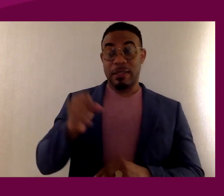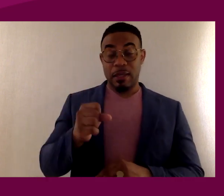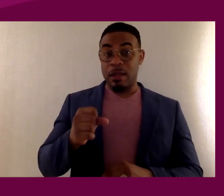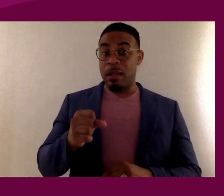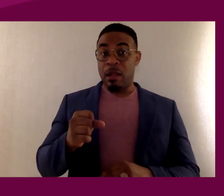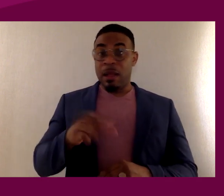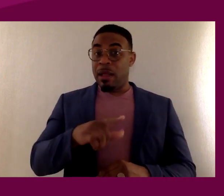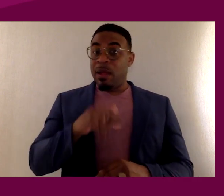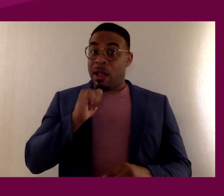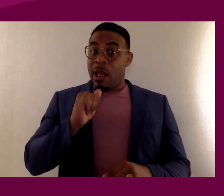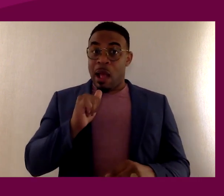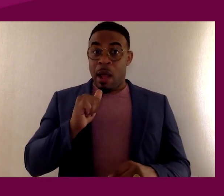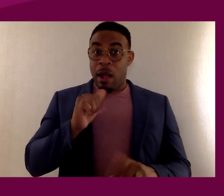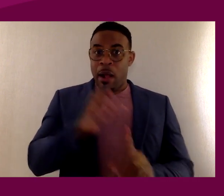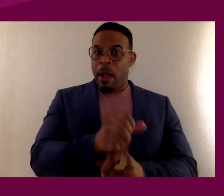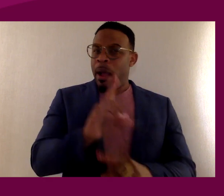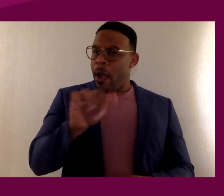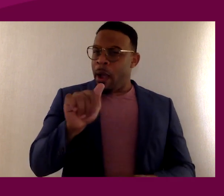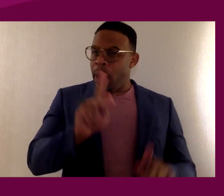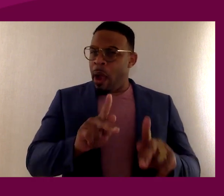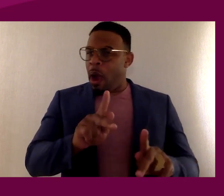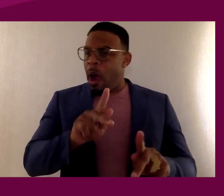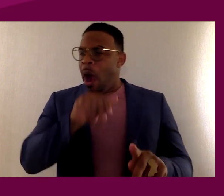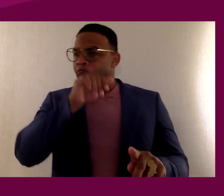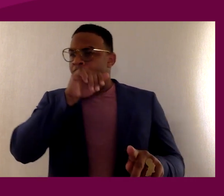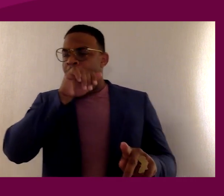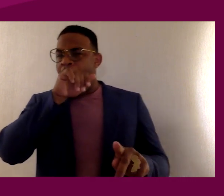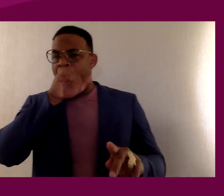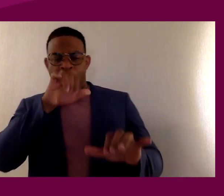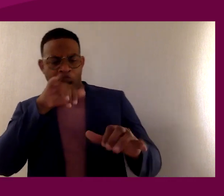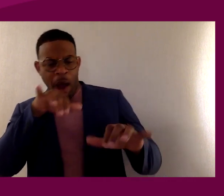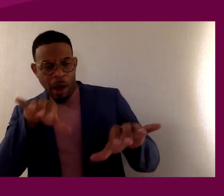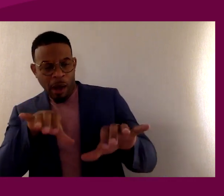In those days, in the 70s, they were not arresting disabled people